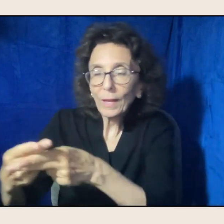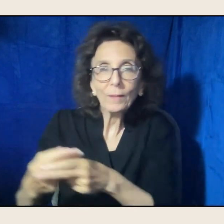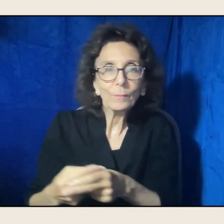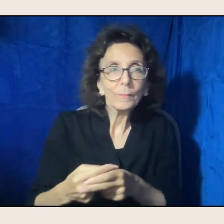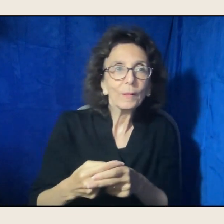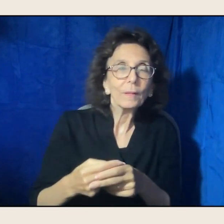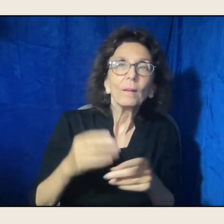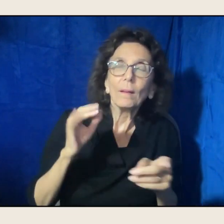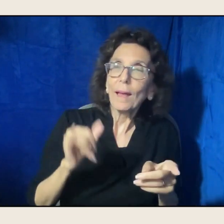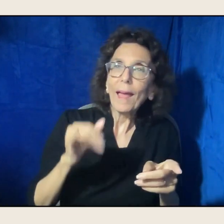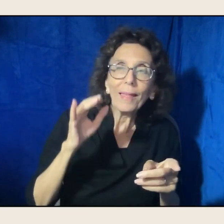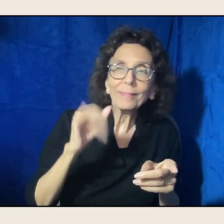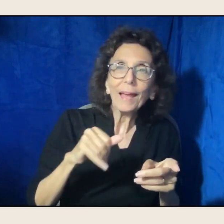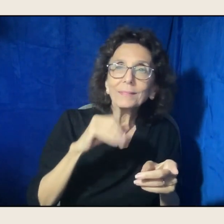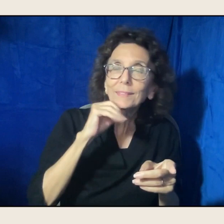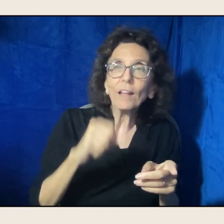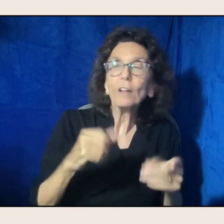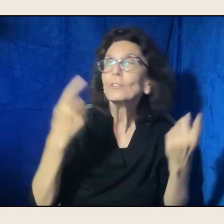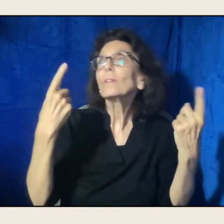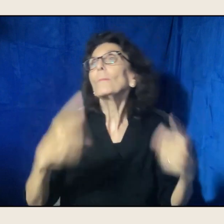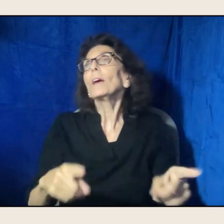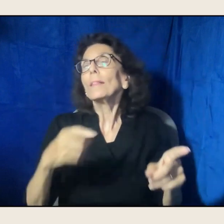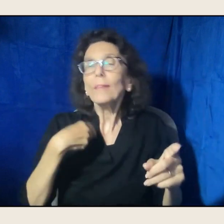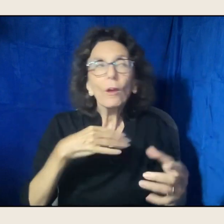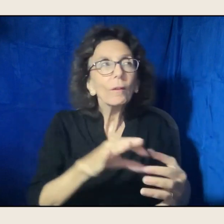of the air that we breathe and that we're inter interconnected, right?